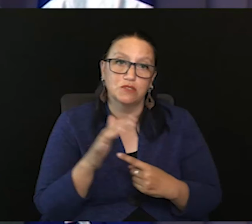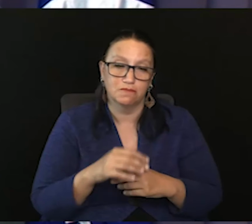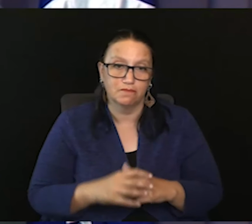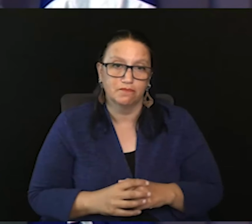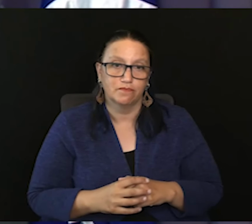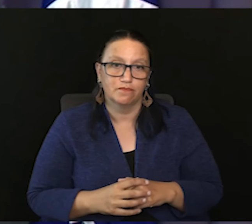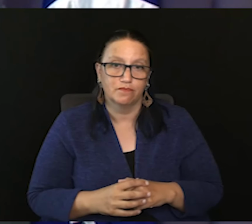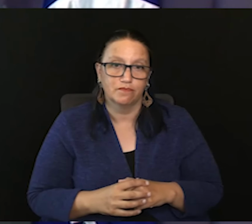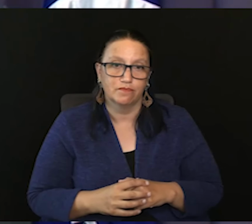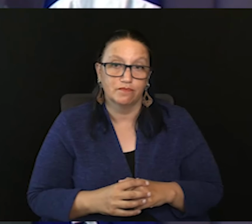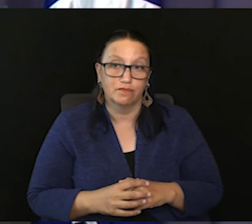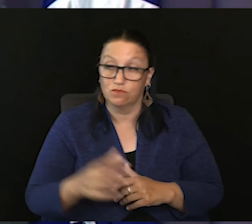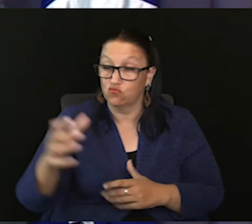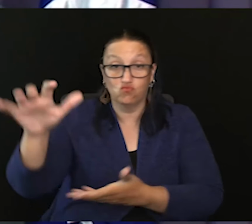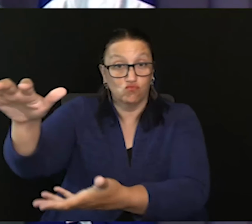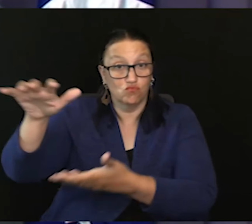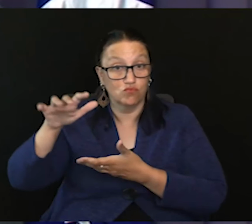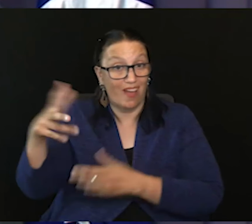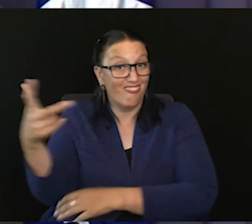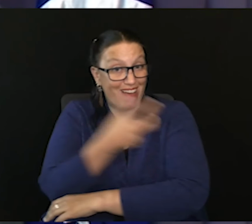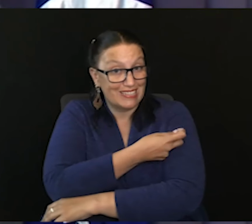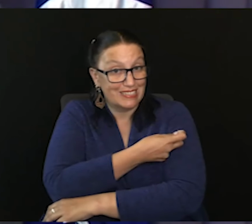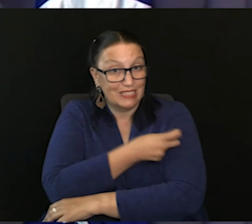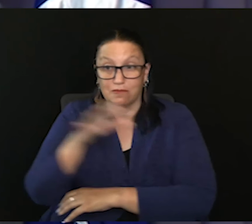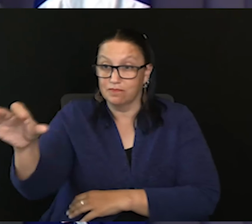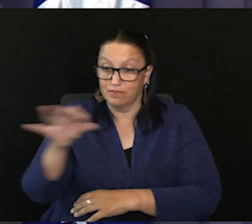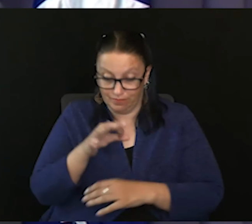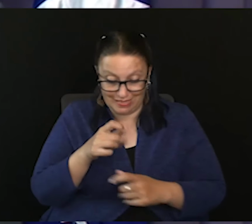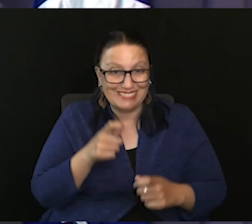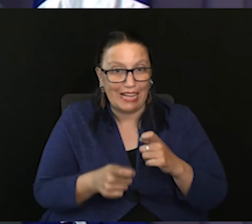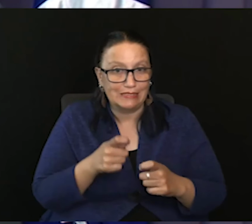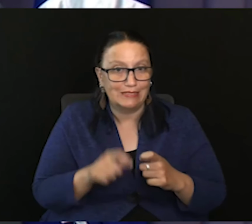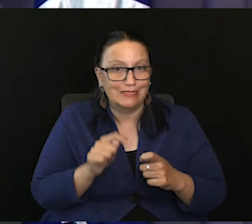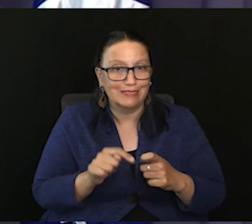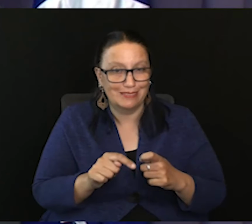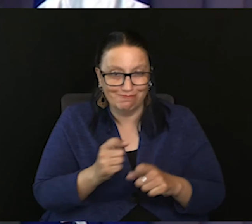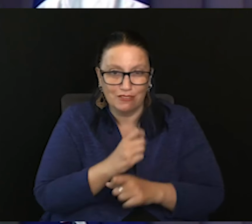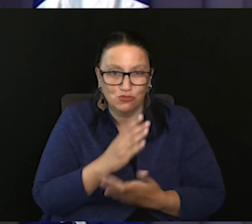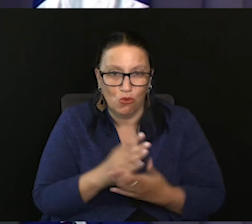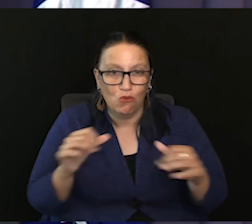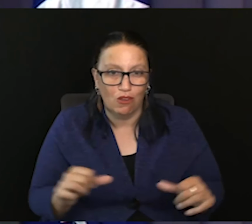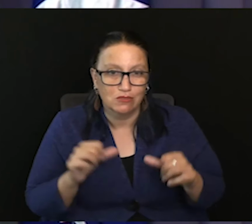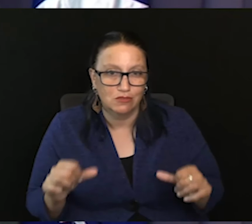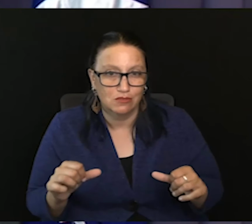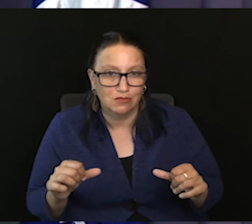We test every batch of every vaccine, including the COVID vaccines that come into Australia,